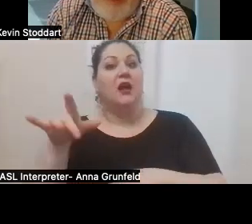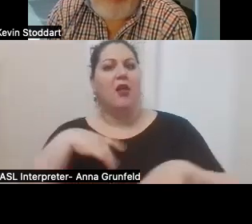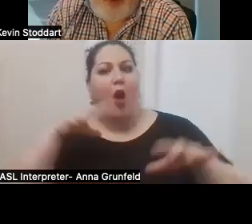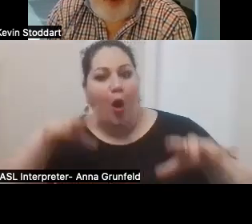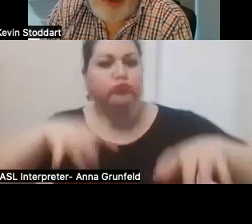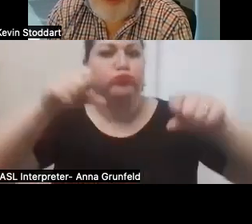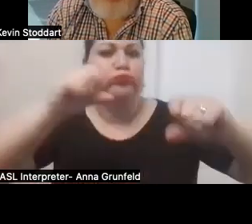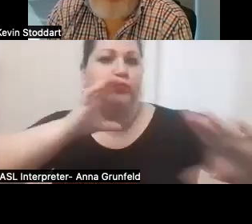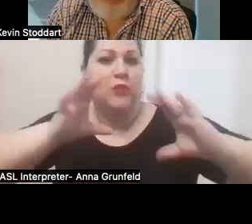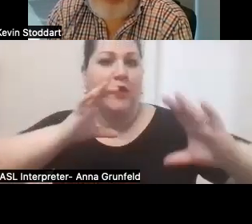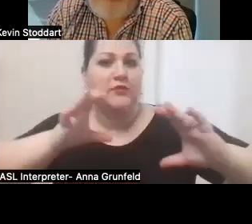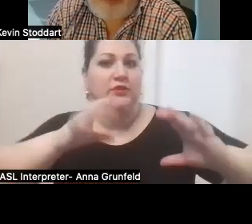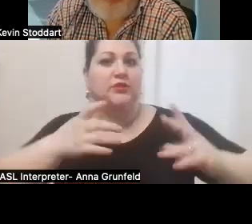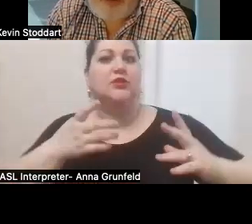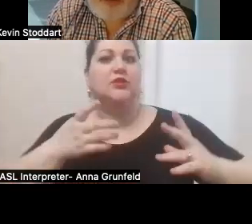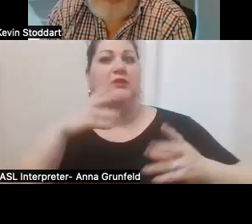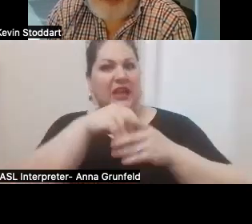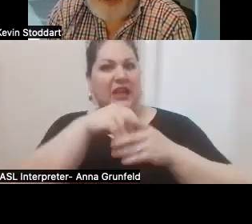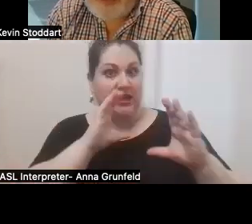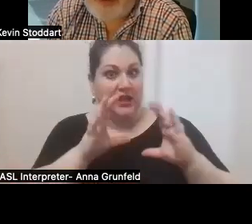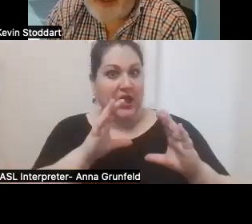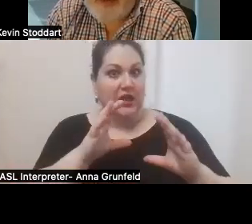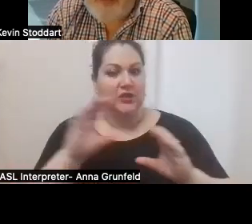The program provided feedback at various times.